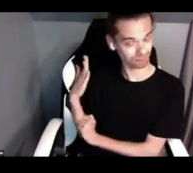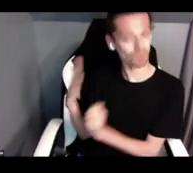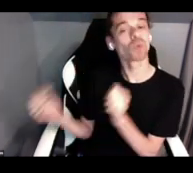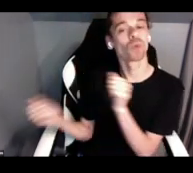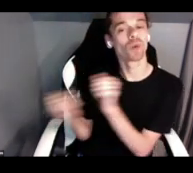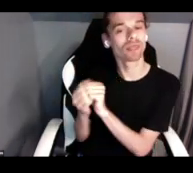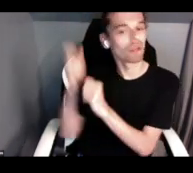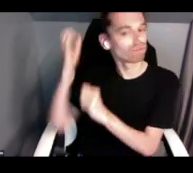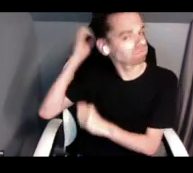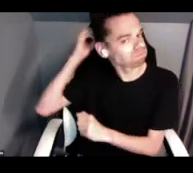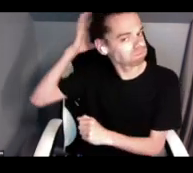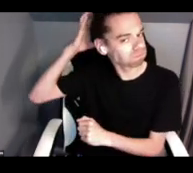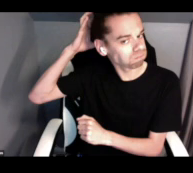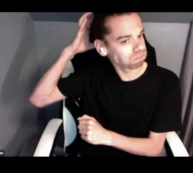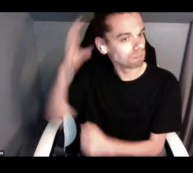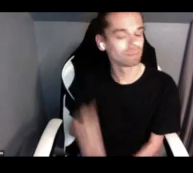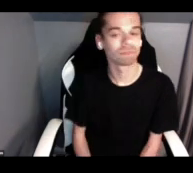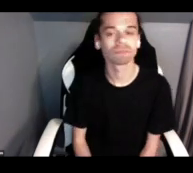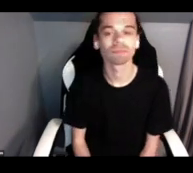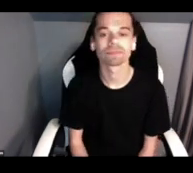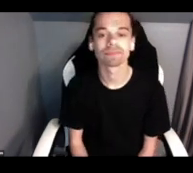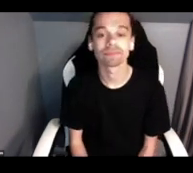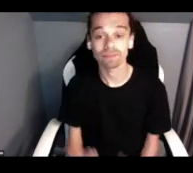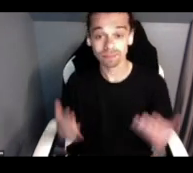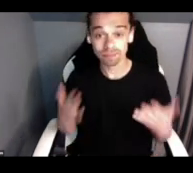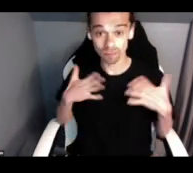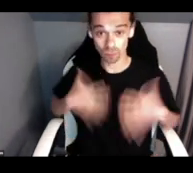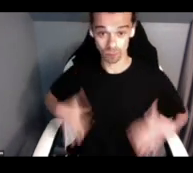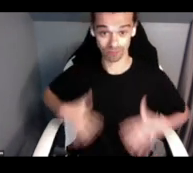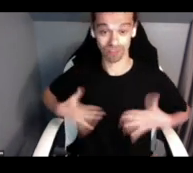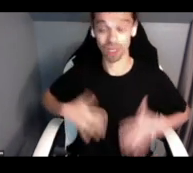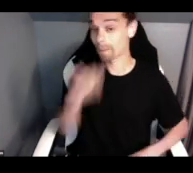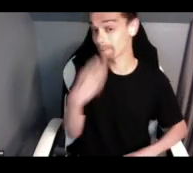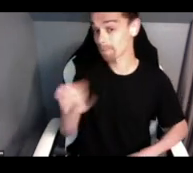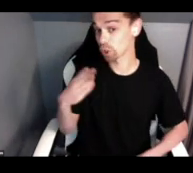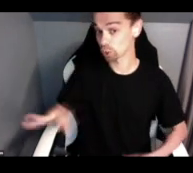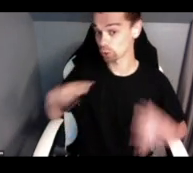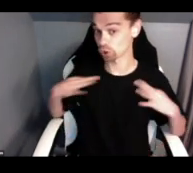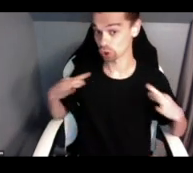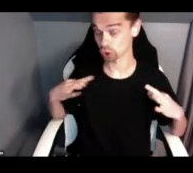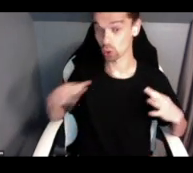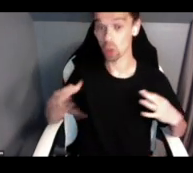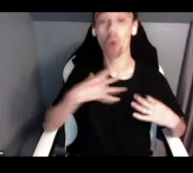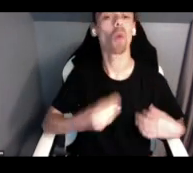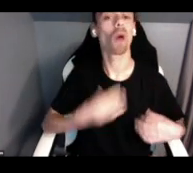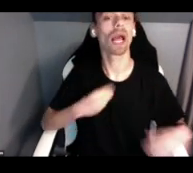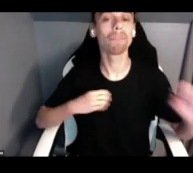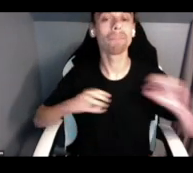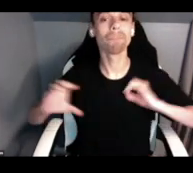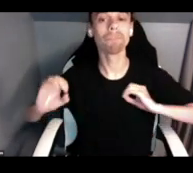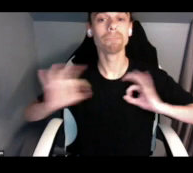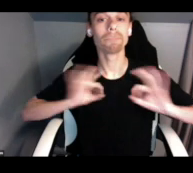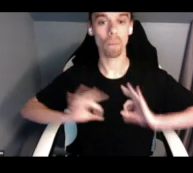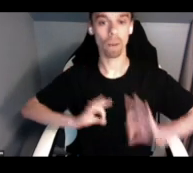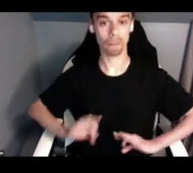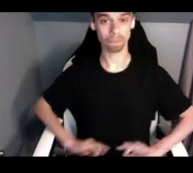I'm wearing a blue shirt with white poca dots and a black carnegan sweater.